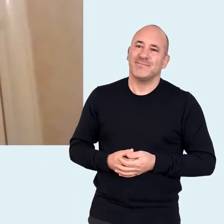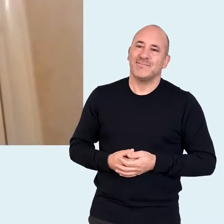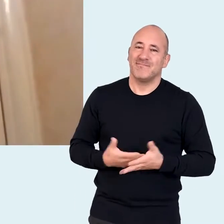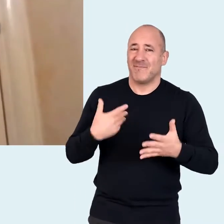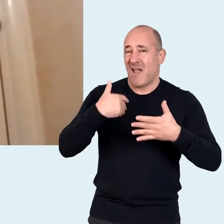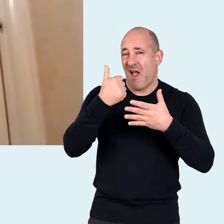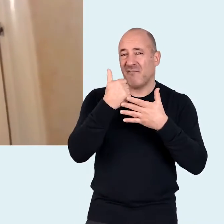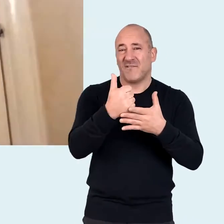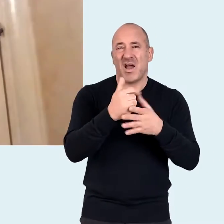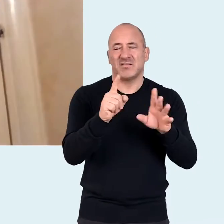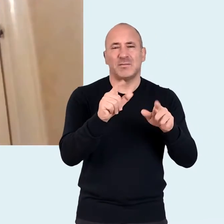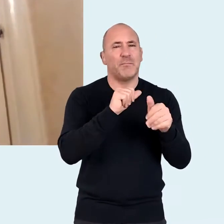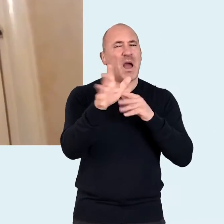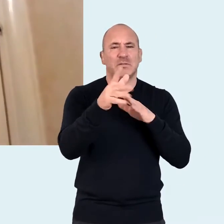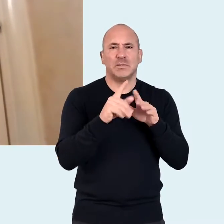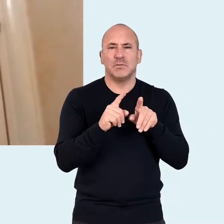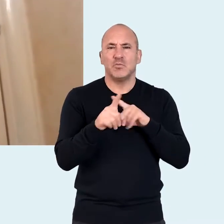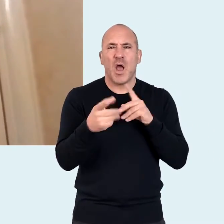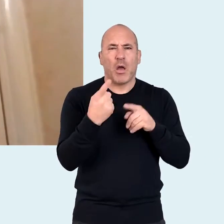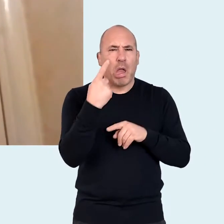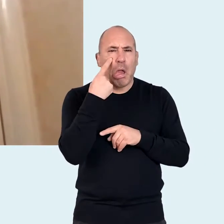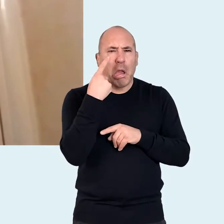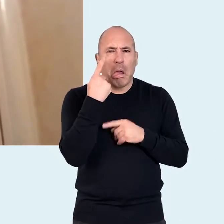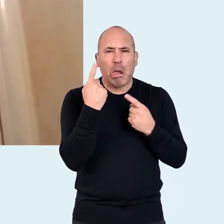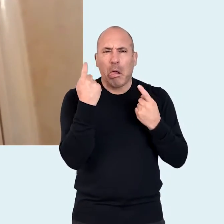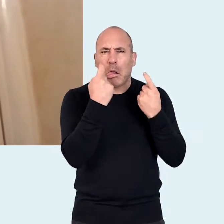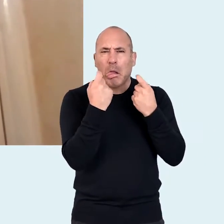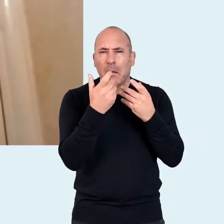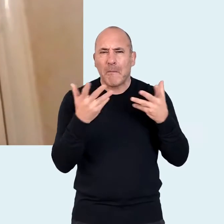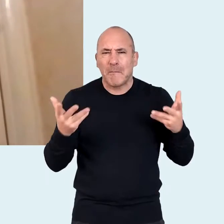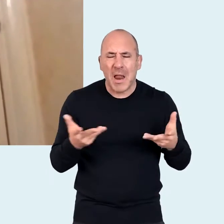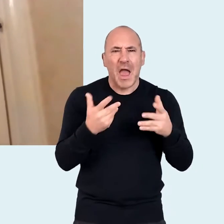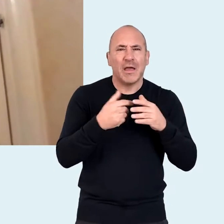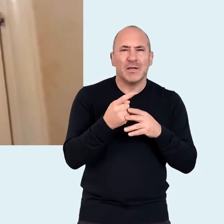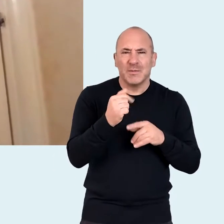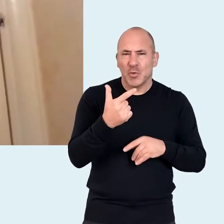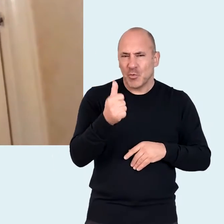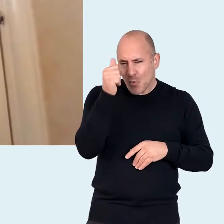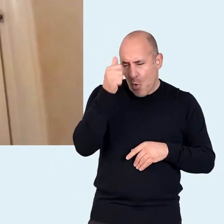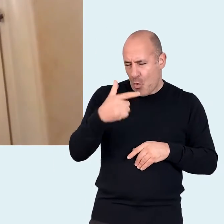My advice would be to be curious, be playful, to teach something that you know and that